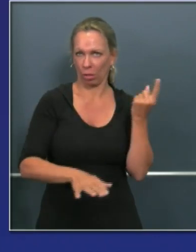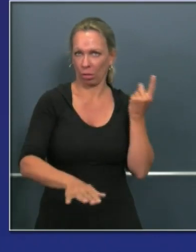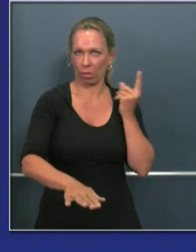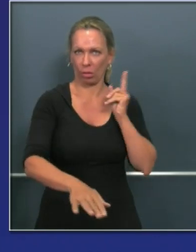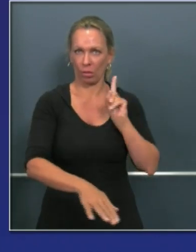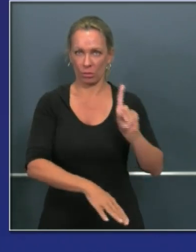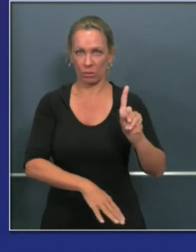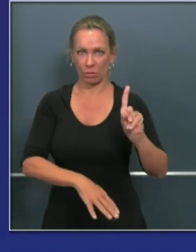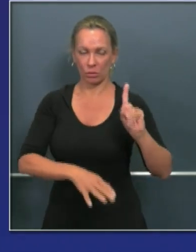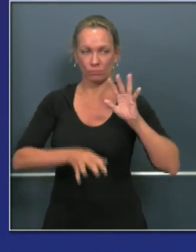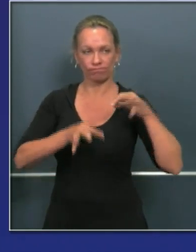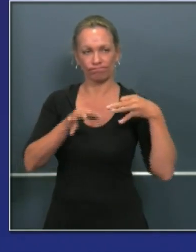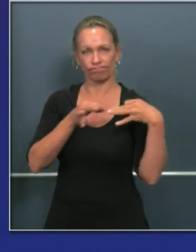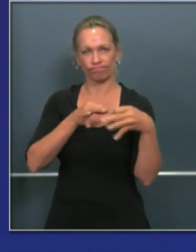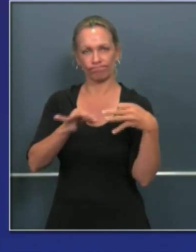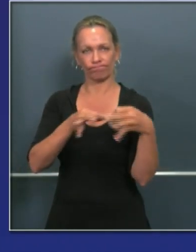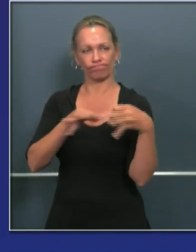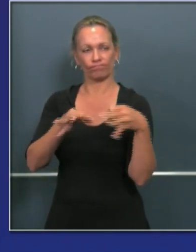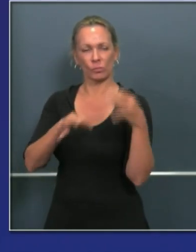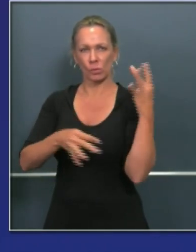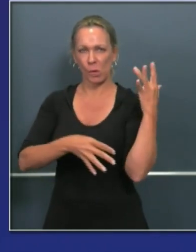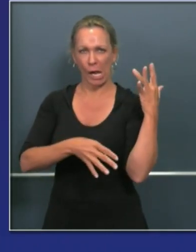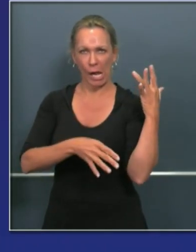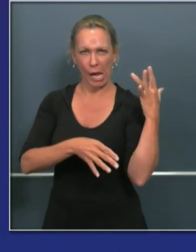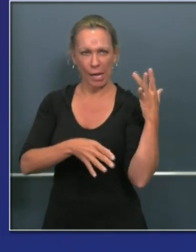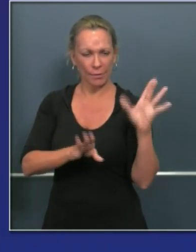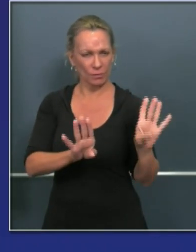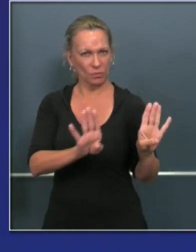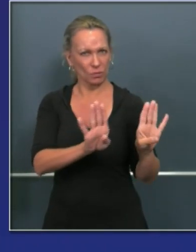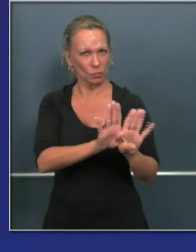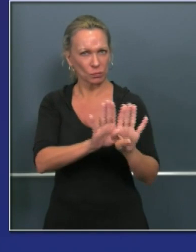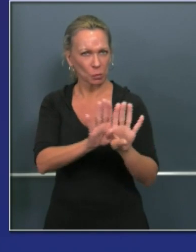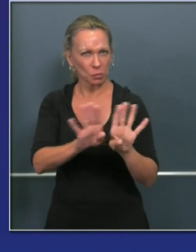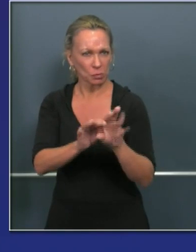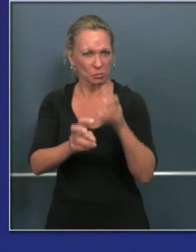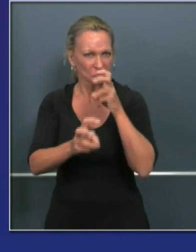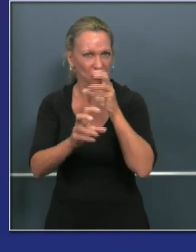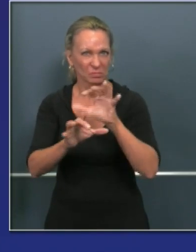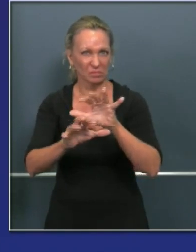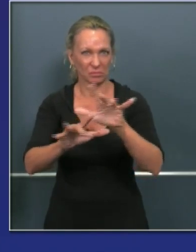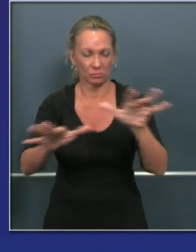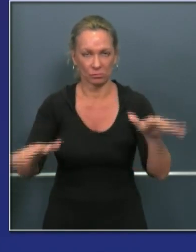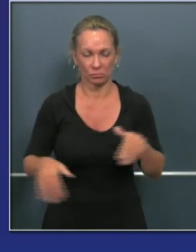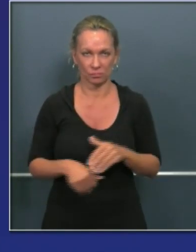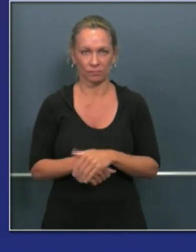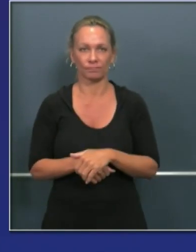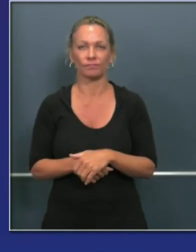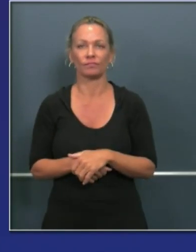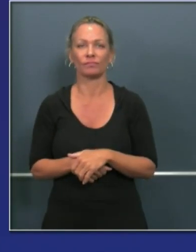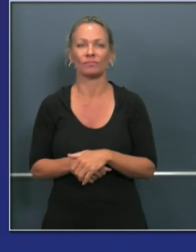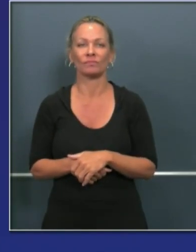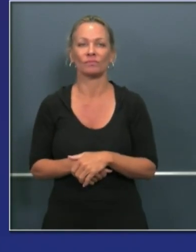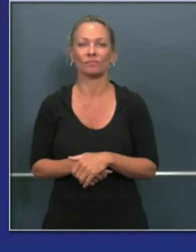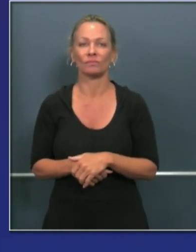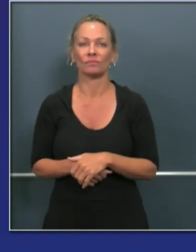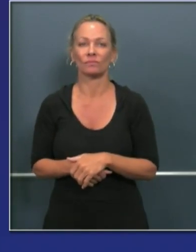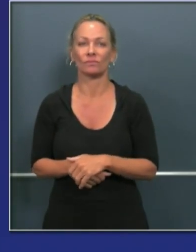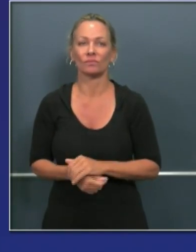WHAT LOCAL CONDITIONS. I MEAN HOW THEY DRIVE OUR RESPONSE. COME BACK UP FINISH UP. AND COURSE ANSWER ANY QUESTIONS